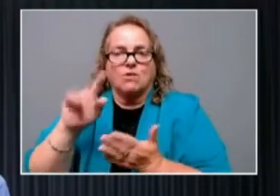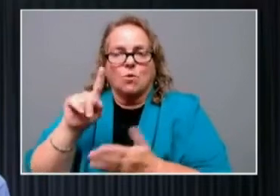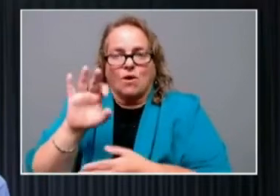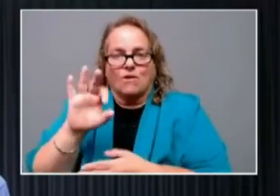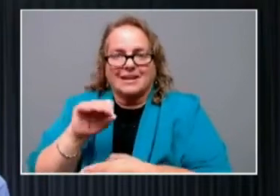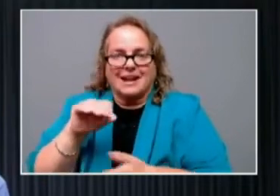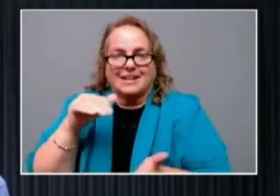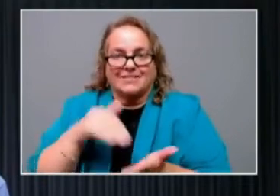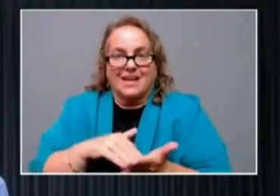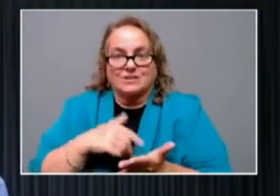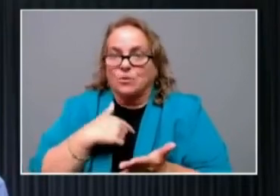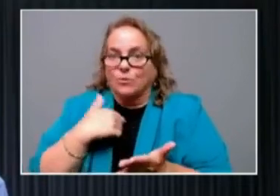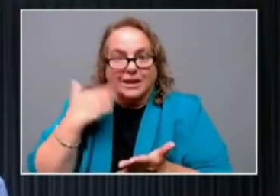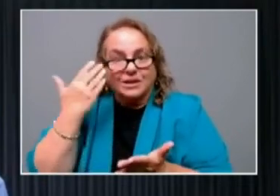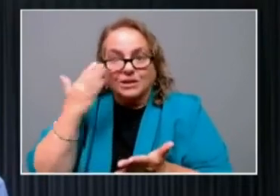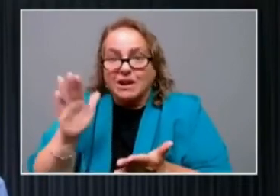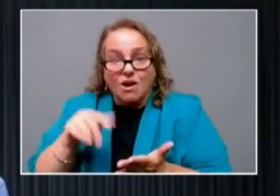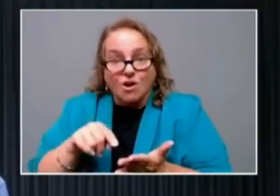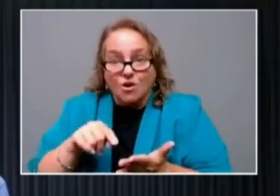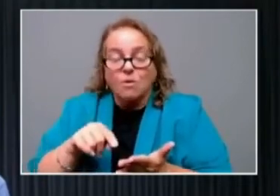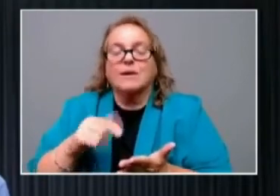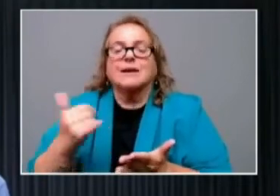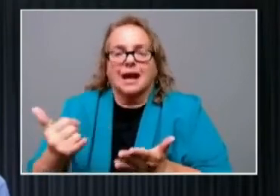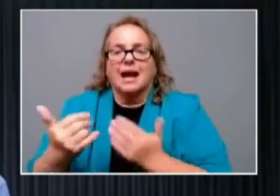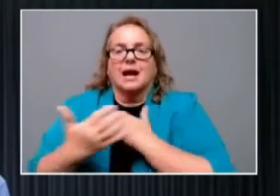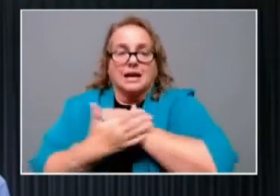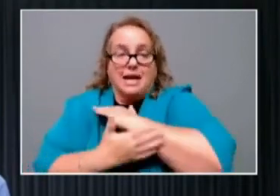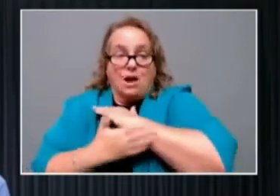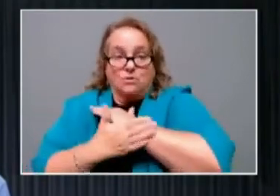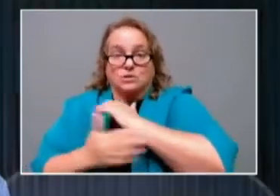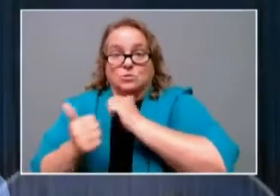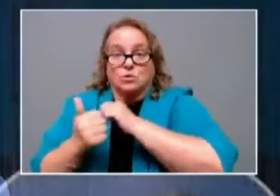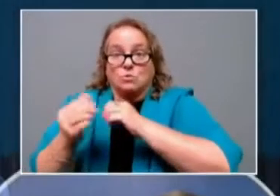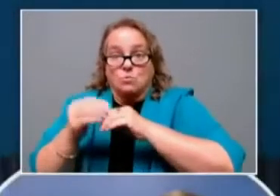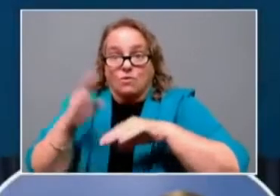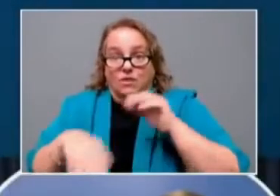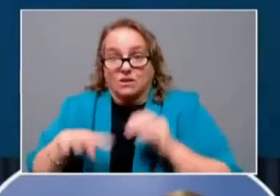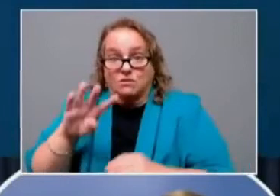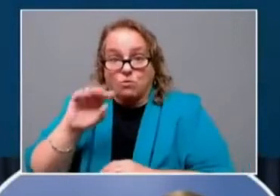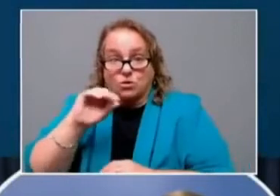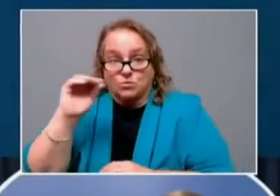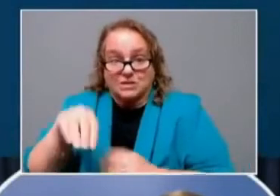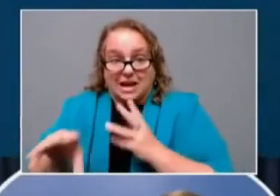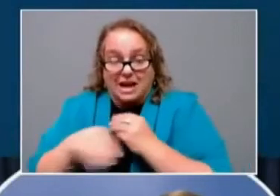with more than 40% that have been added. Fulton, but Fulton has also crossed the